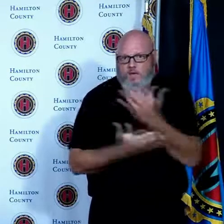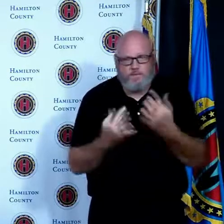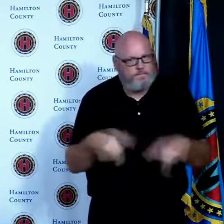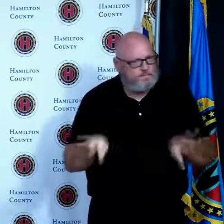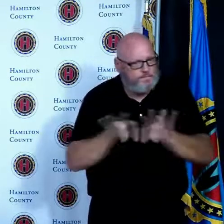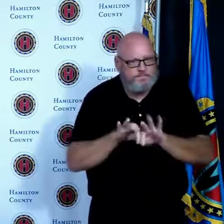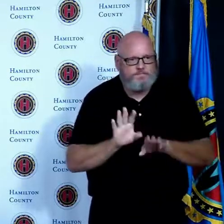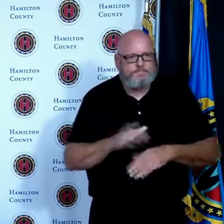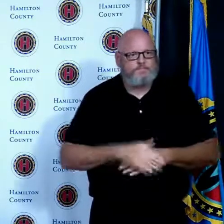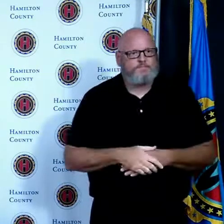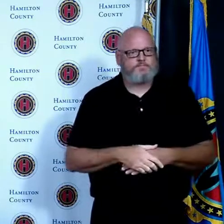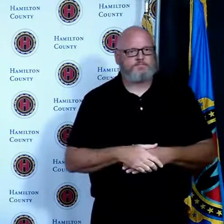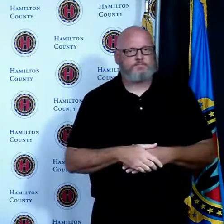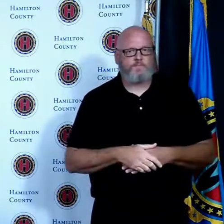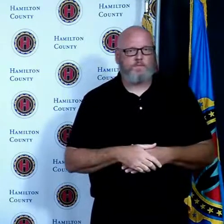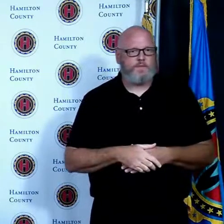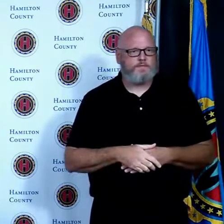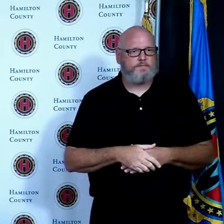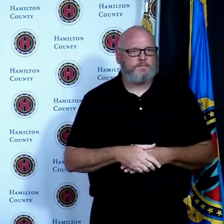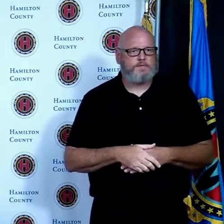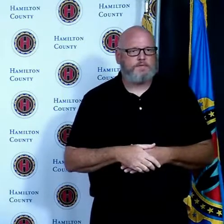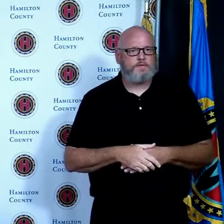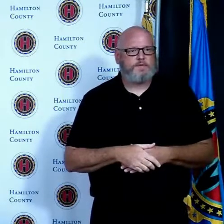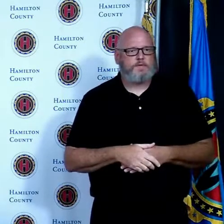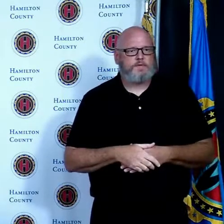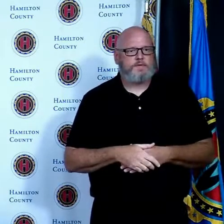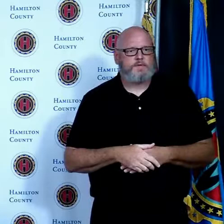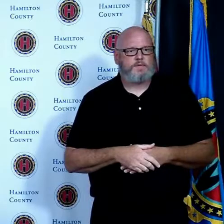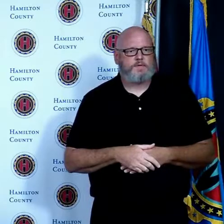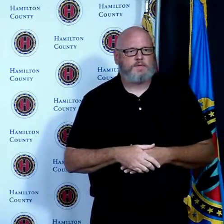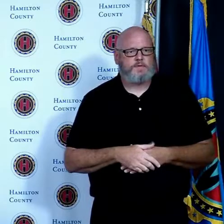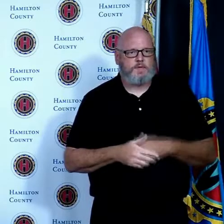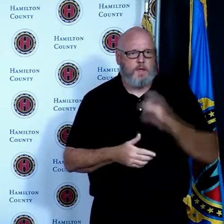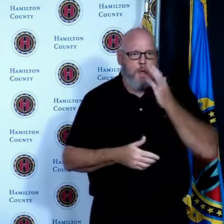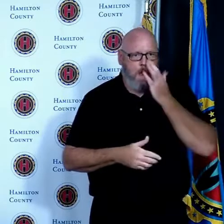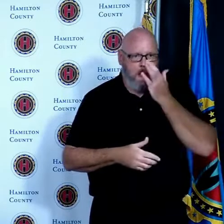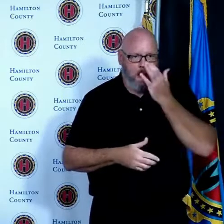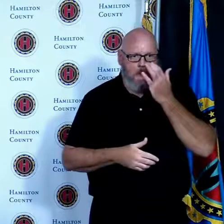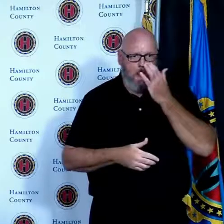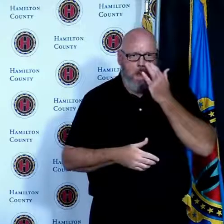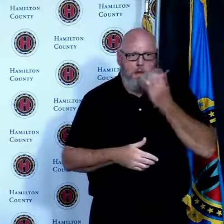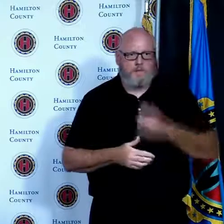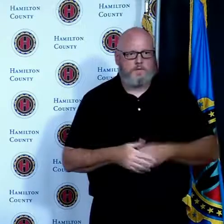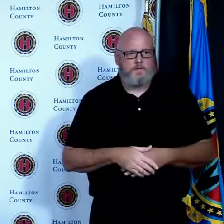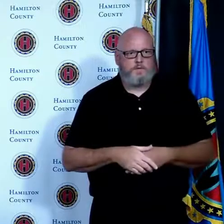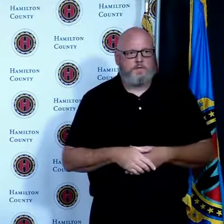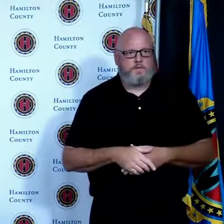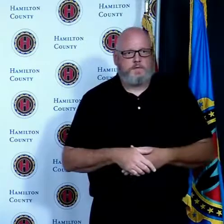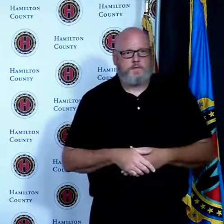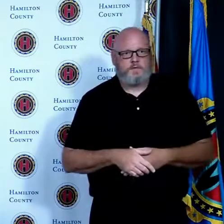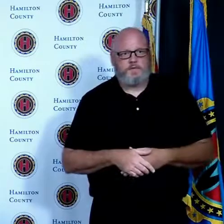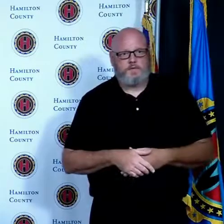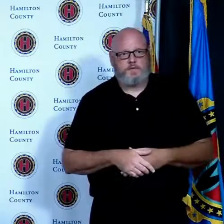self-response rate so a little bit higher than ours and not that it's a competition